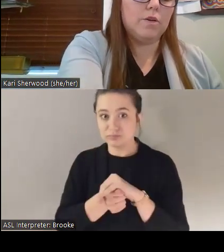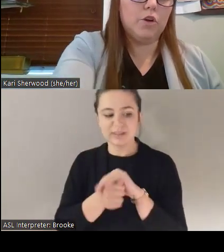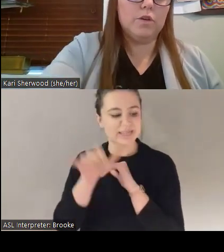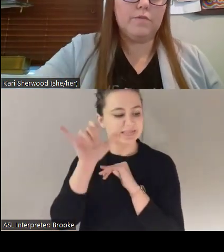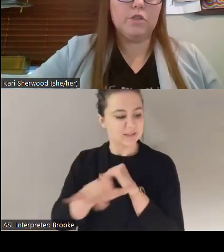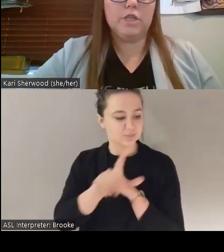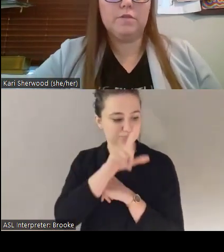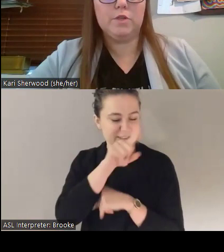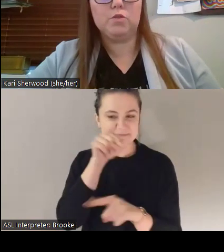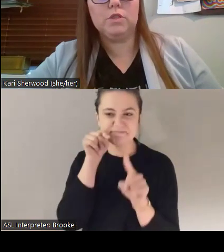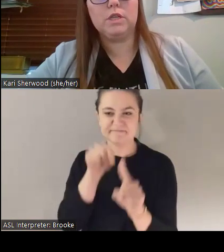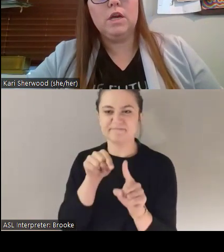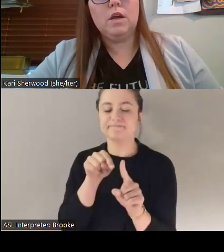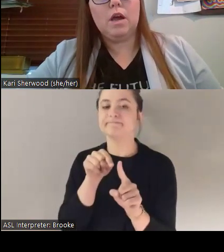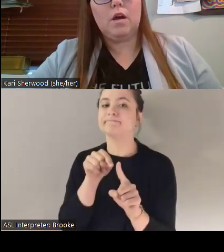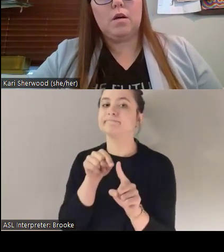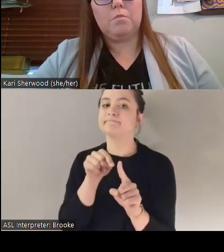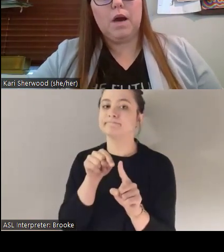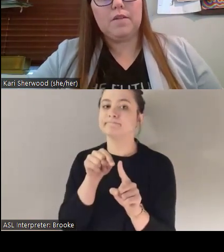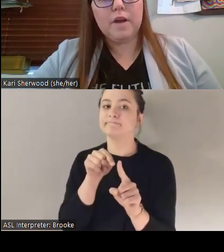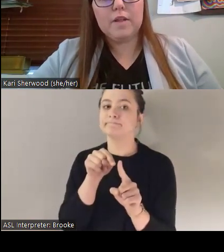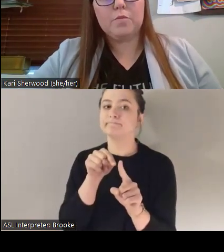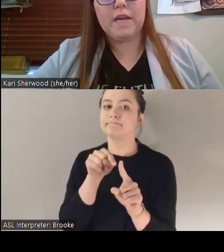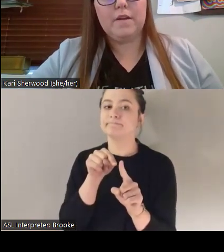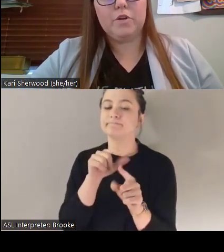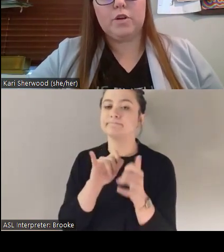neurodivergent individuals modify their behavior to